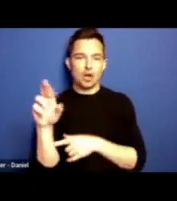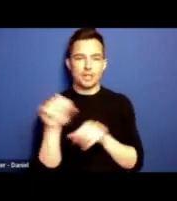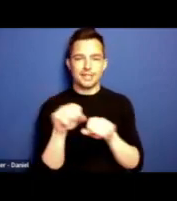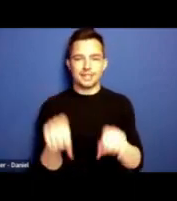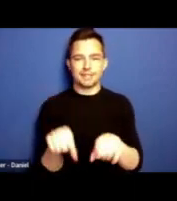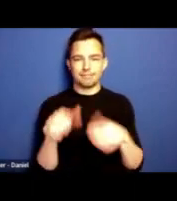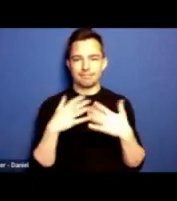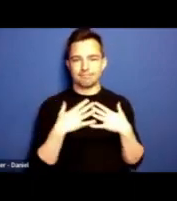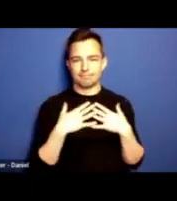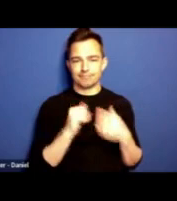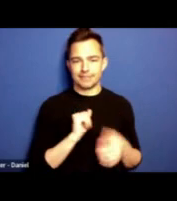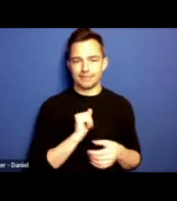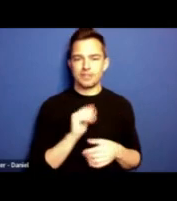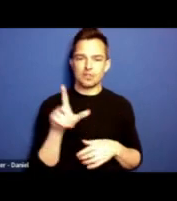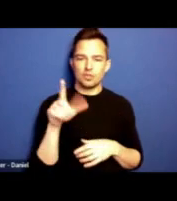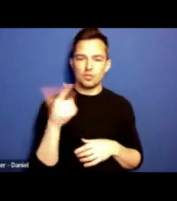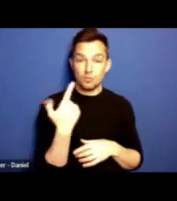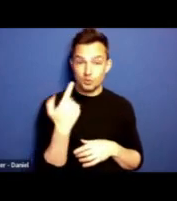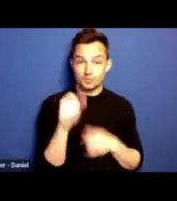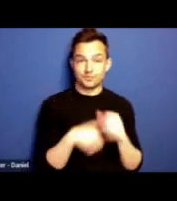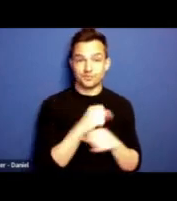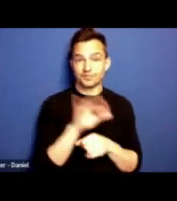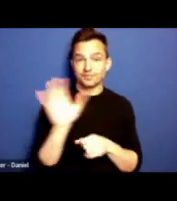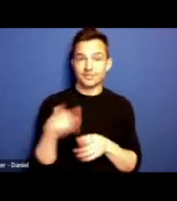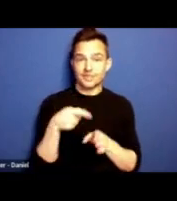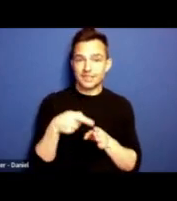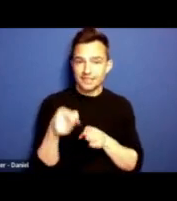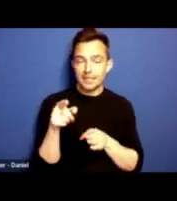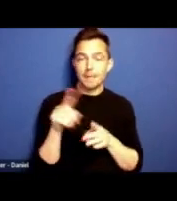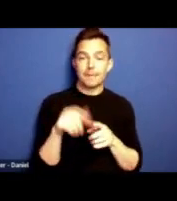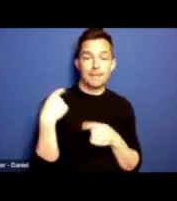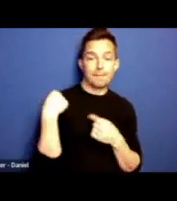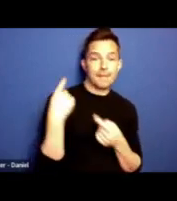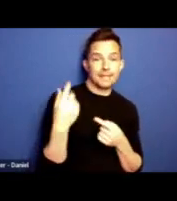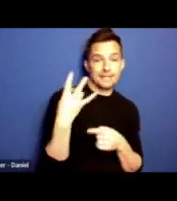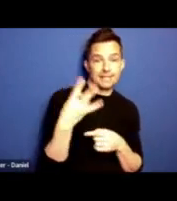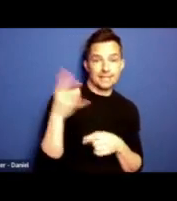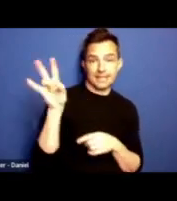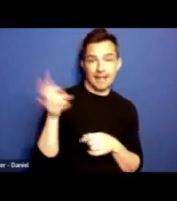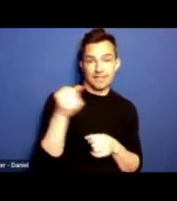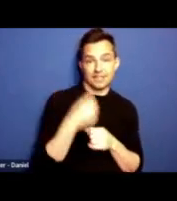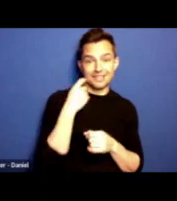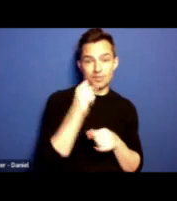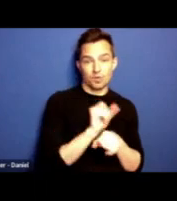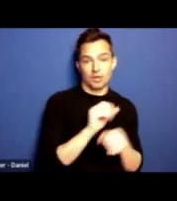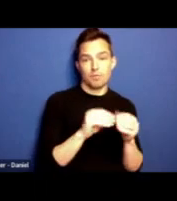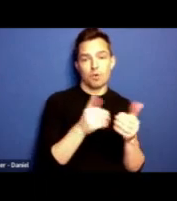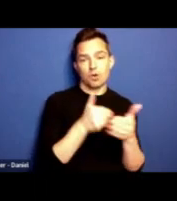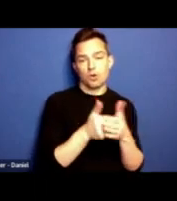work there for 21 years. But the last seven, I've worked more closely focused on quality of